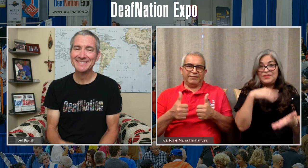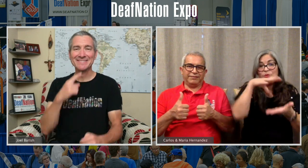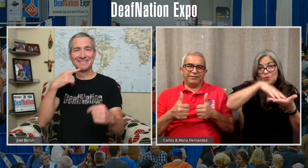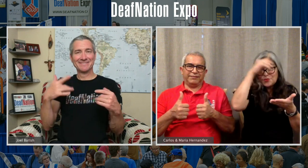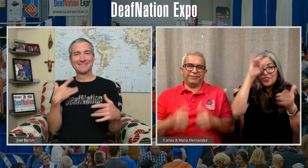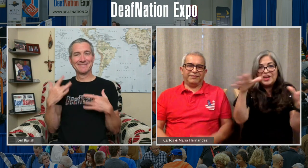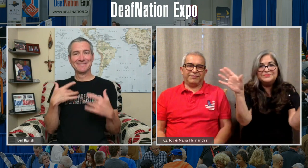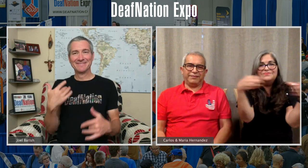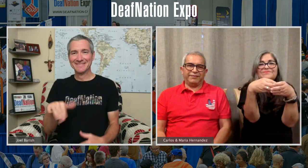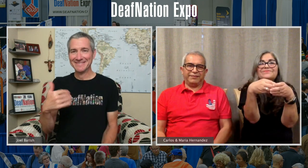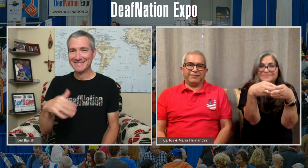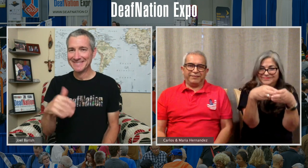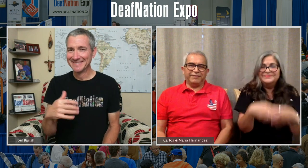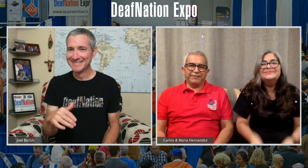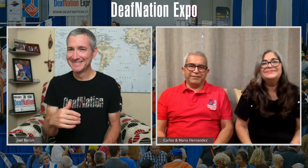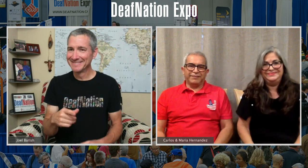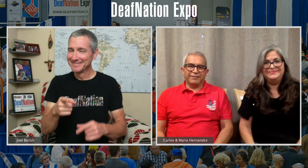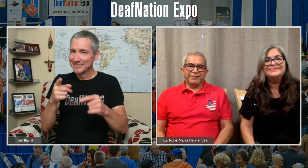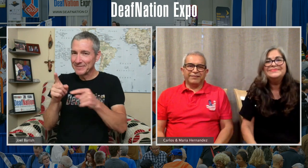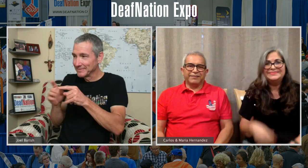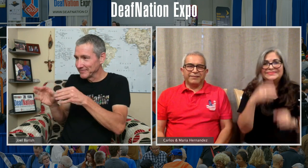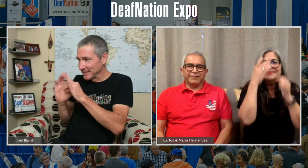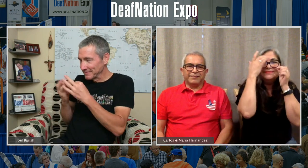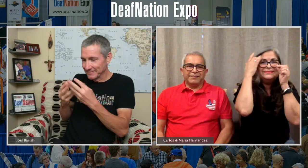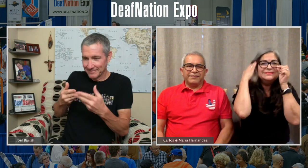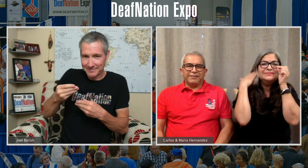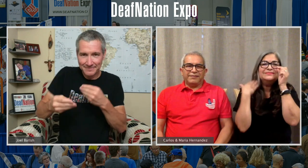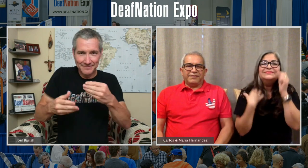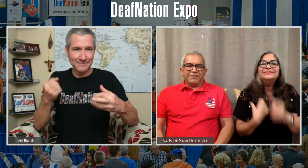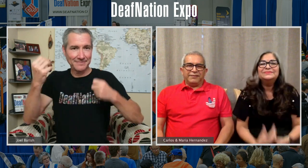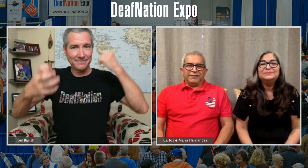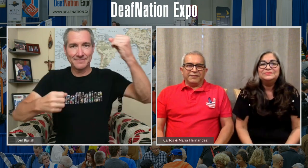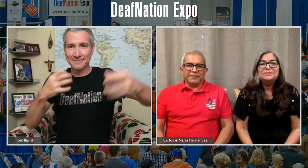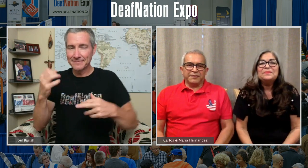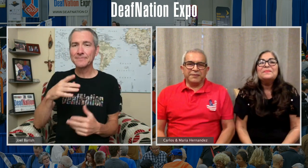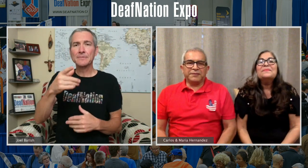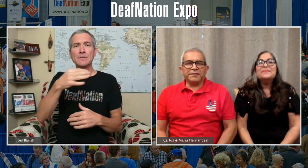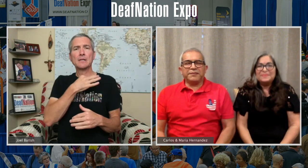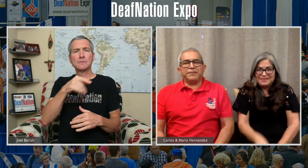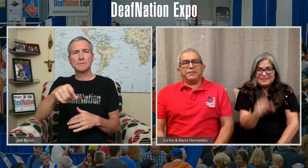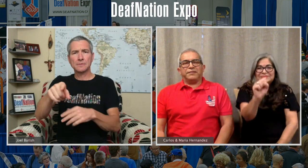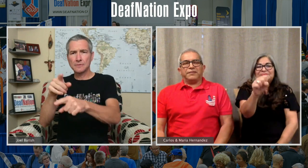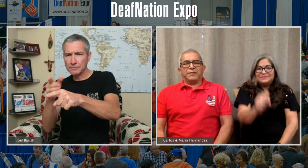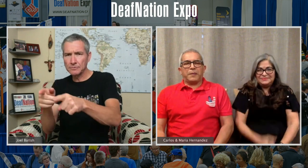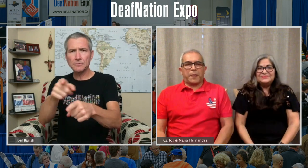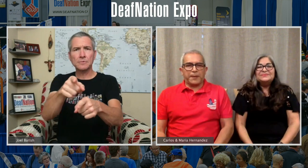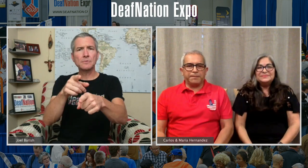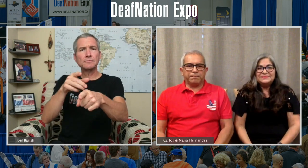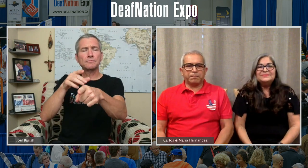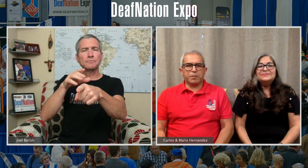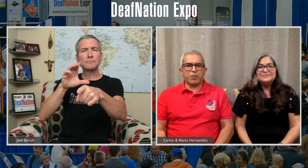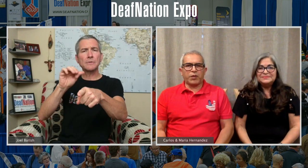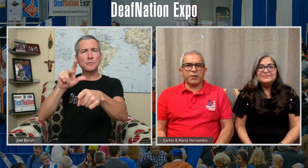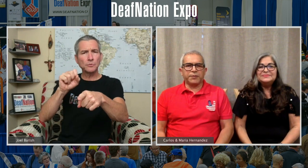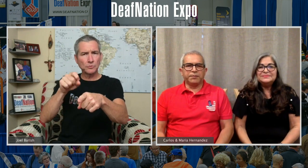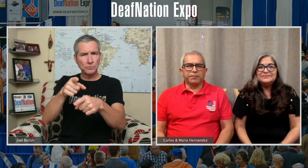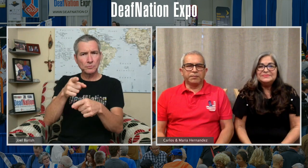That’s what I learned. From your family, bringing that out. I’m curious, Carlos.